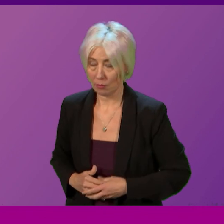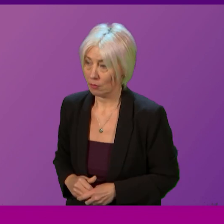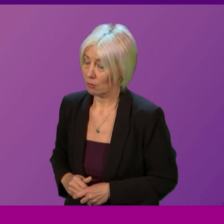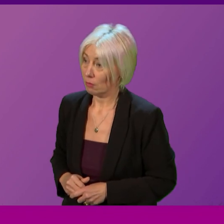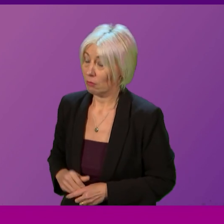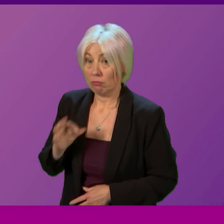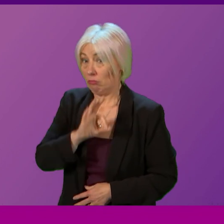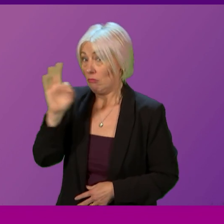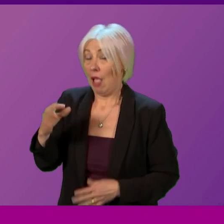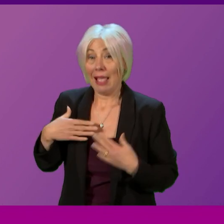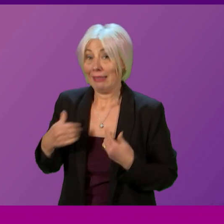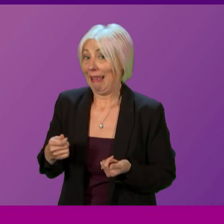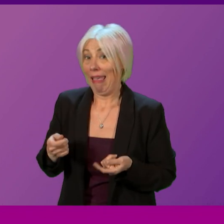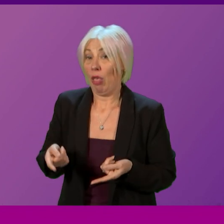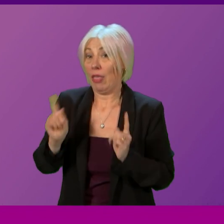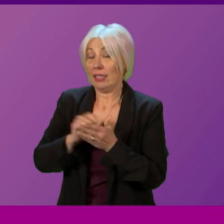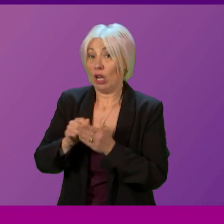I will ask the Cabinet Secretary for Health and Social Care to write to Jackie Baillie